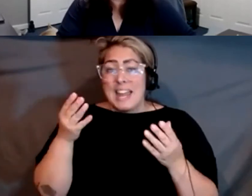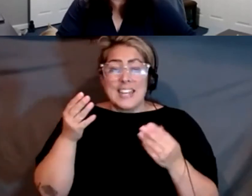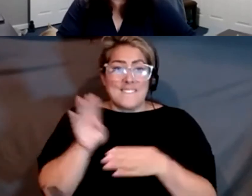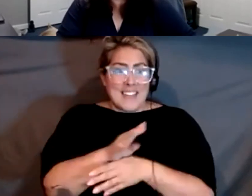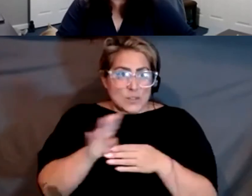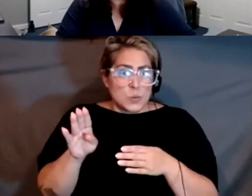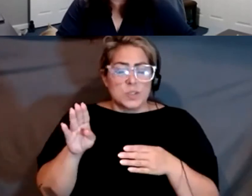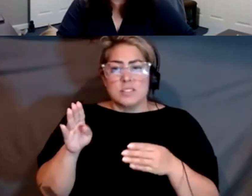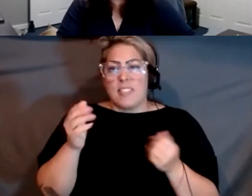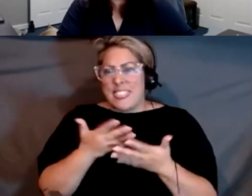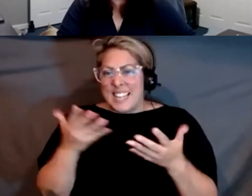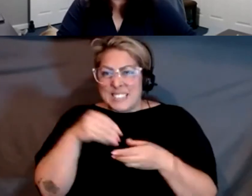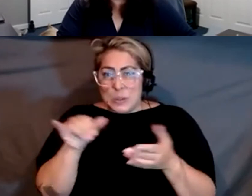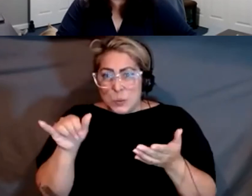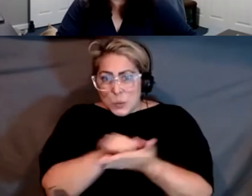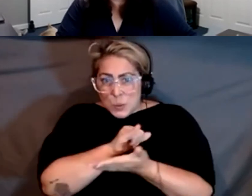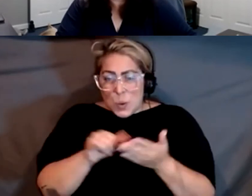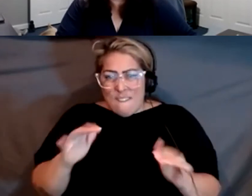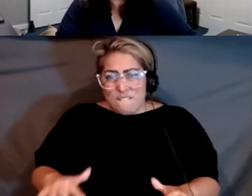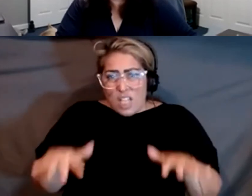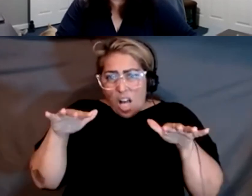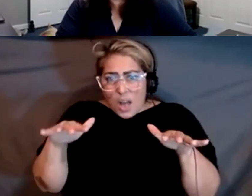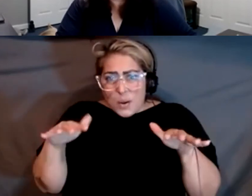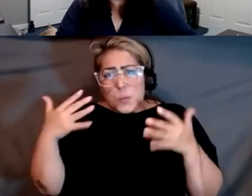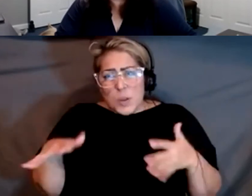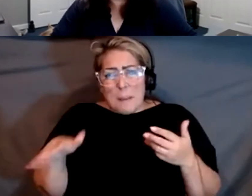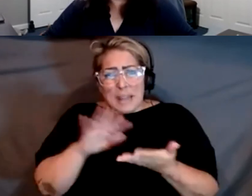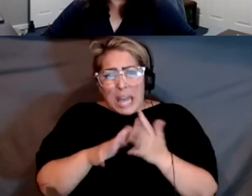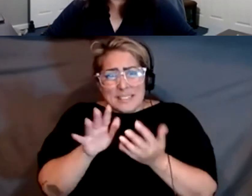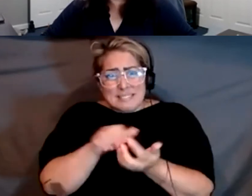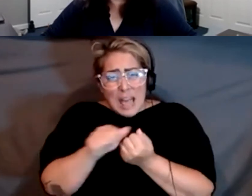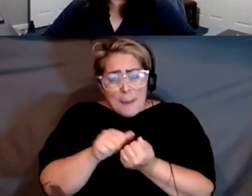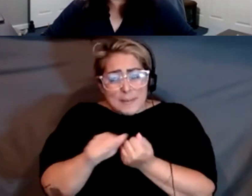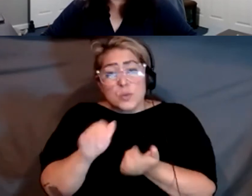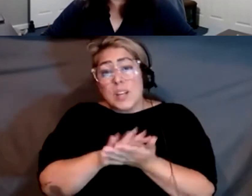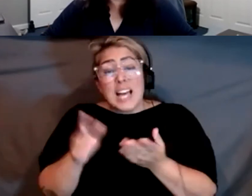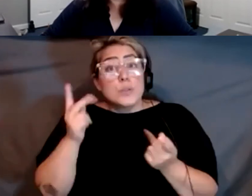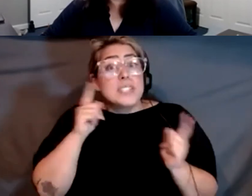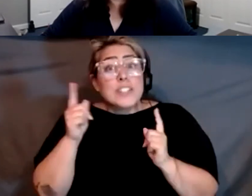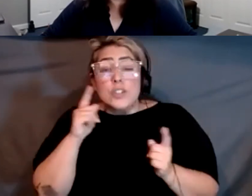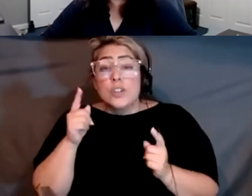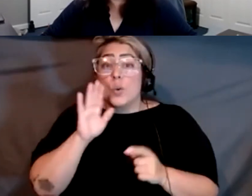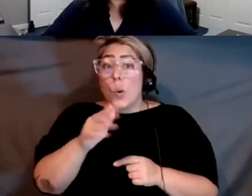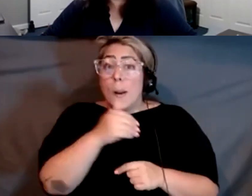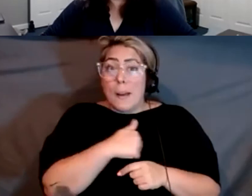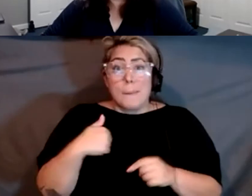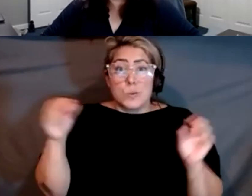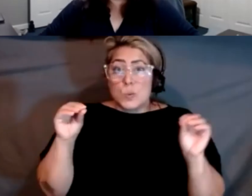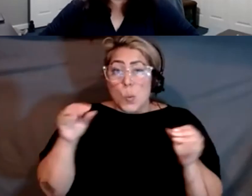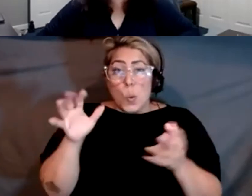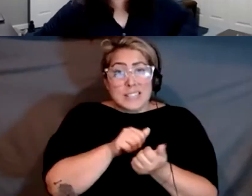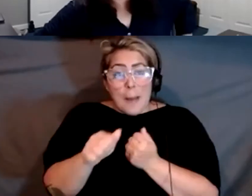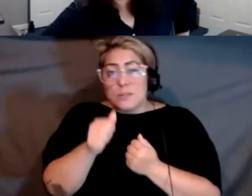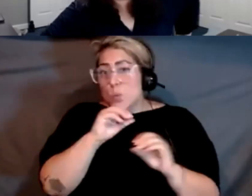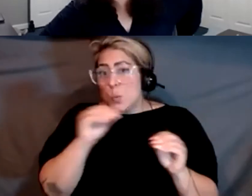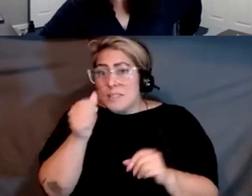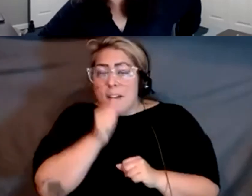damage to it. So it is good to hear nobody in your membership has suffered.